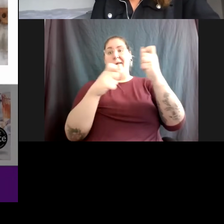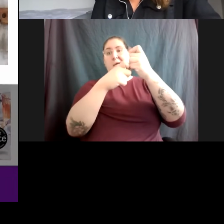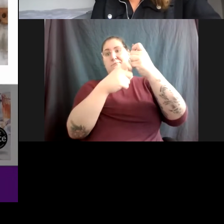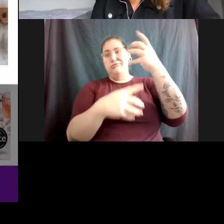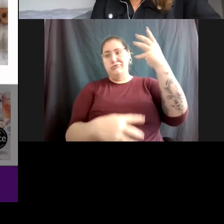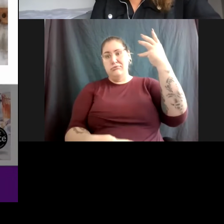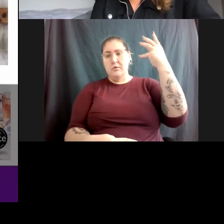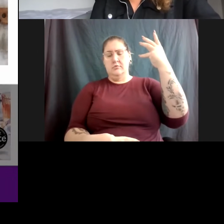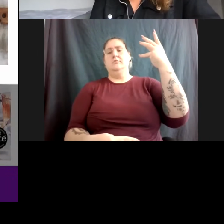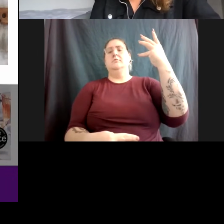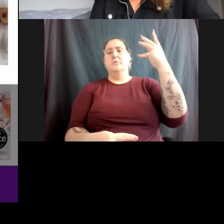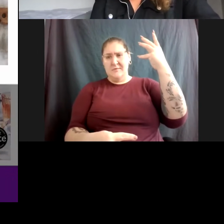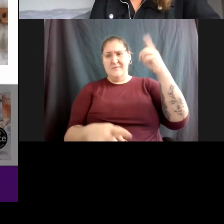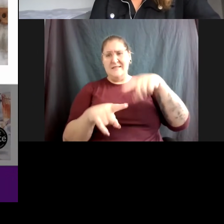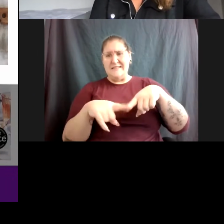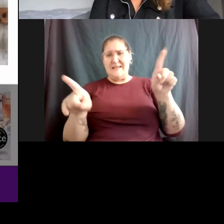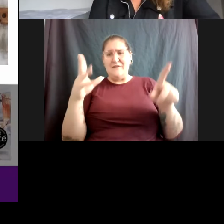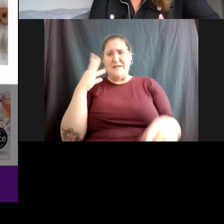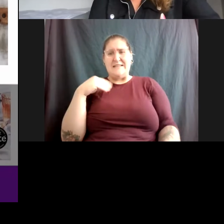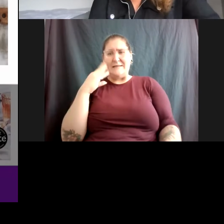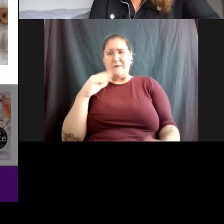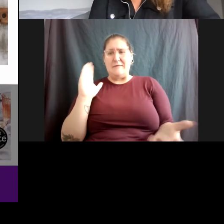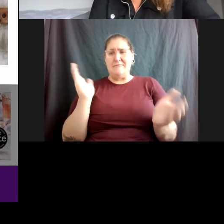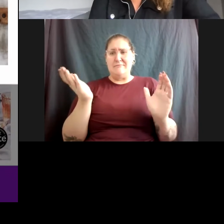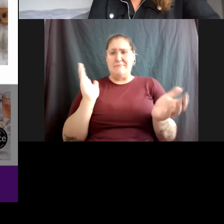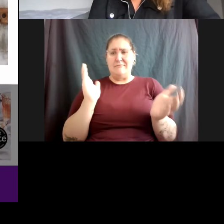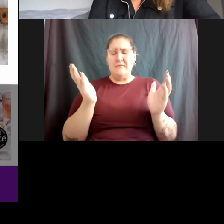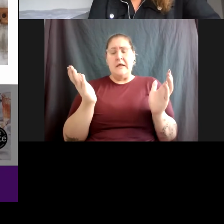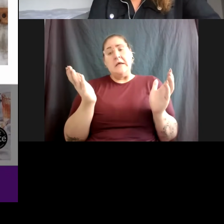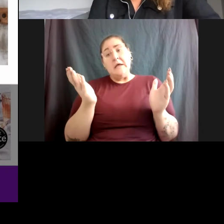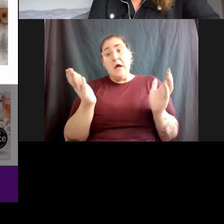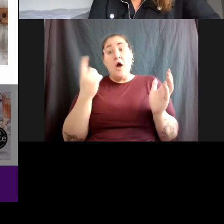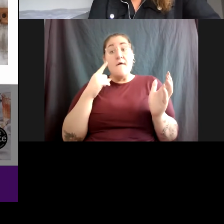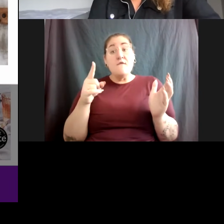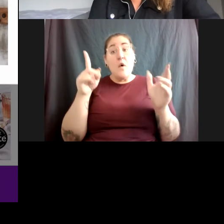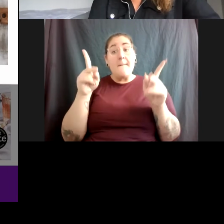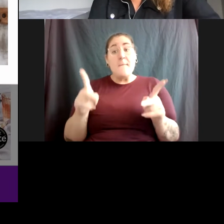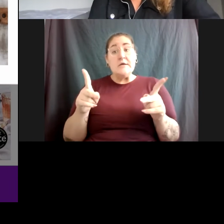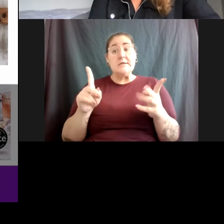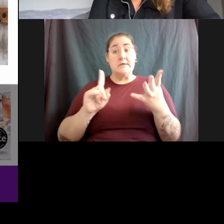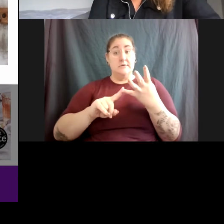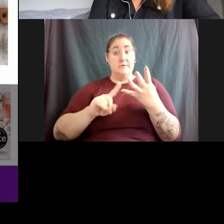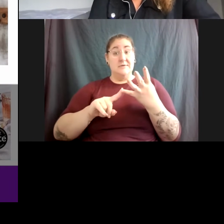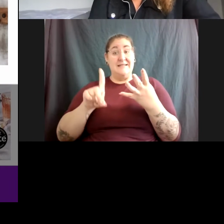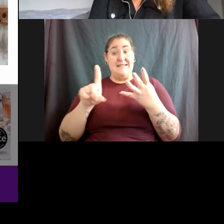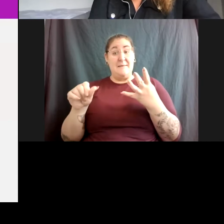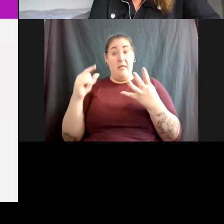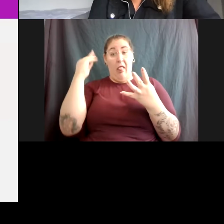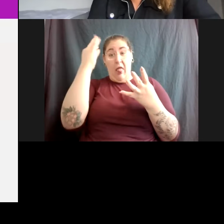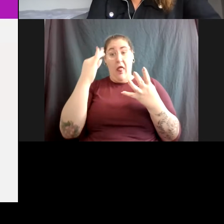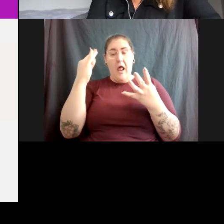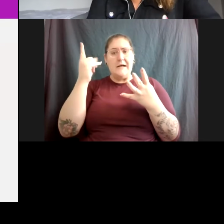an entirely different experience. Which, cognitively that can be very confusing for people. So,